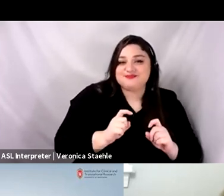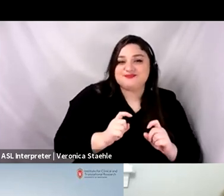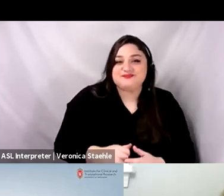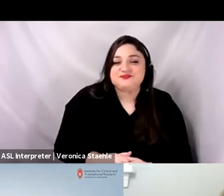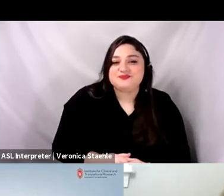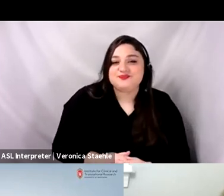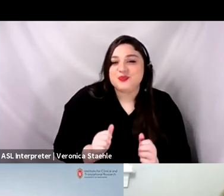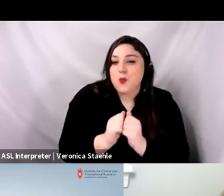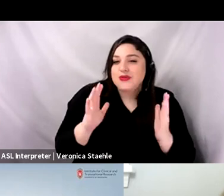Lisa Saldana (she/her/hers): Without any problem whatsoever.